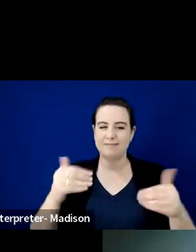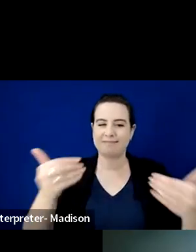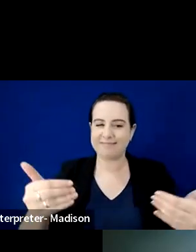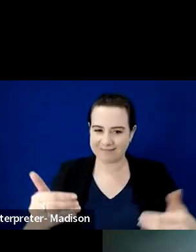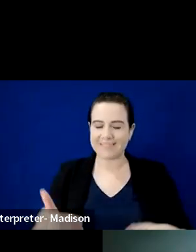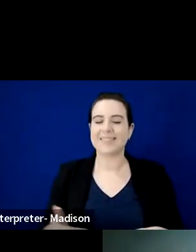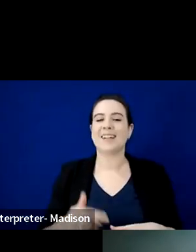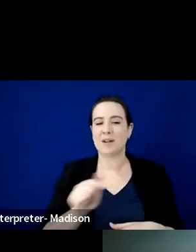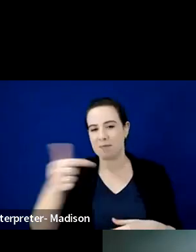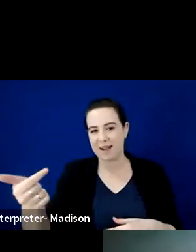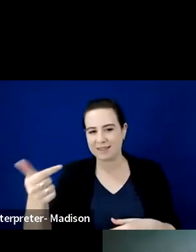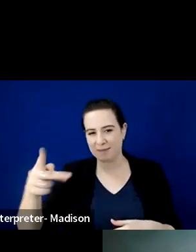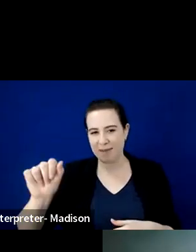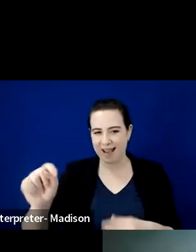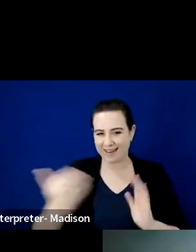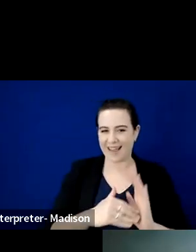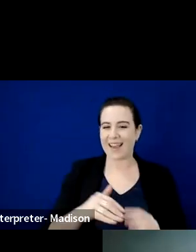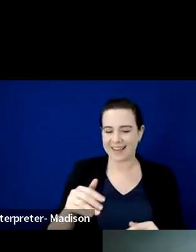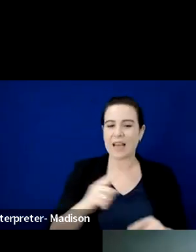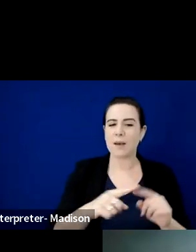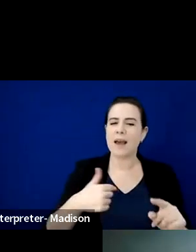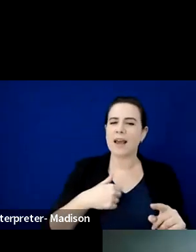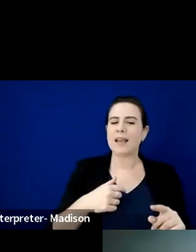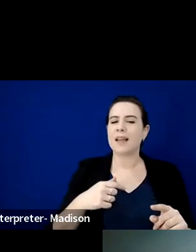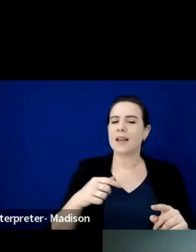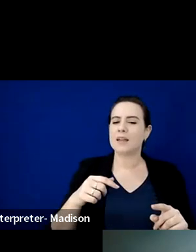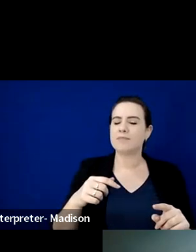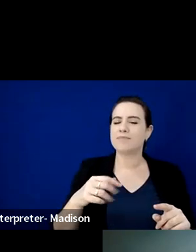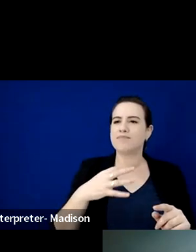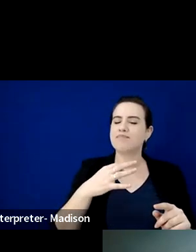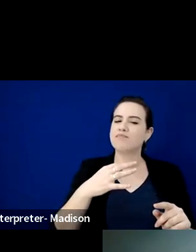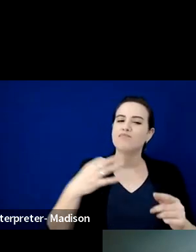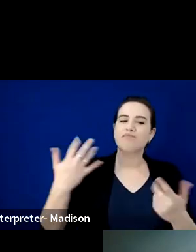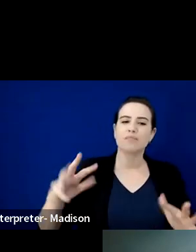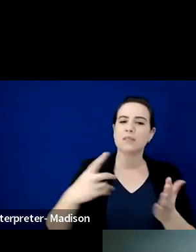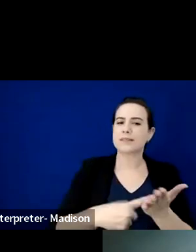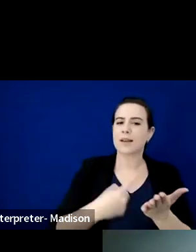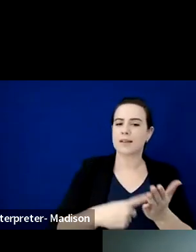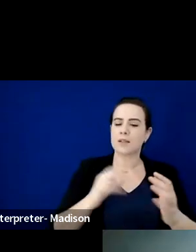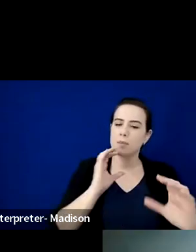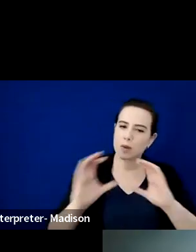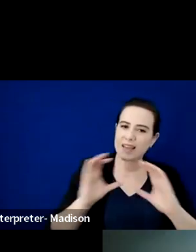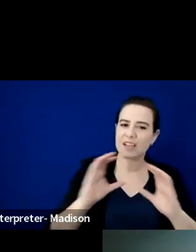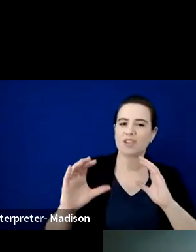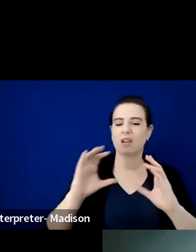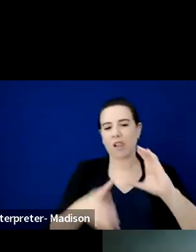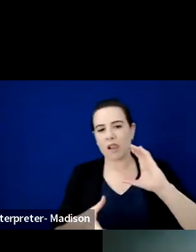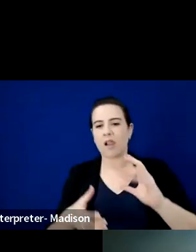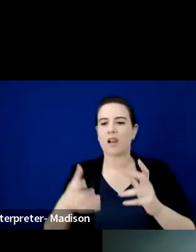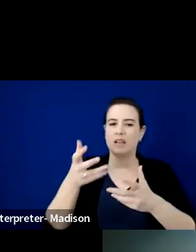This is Shaylin.